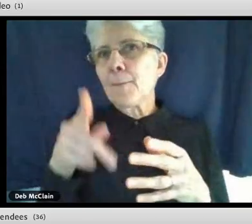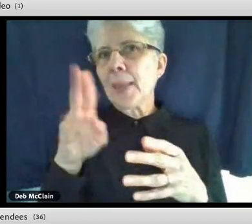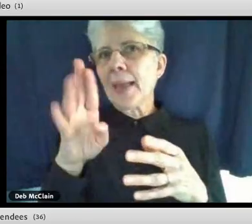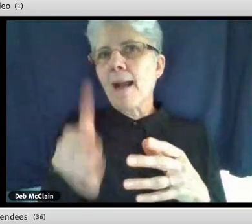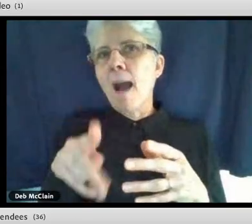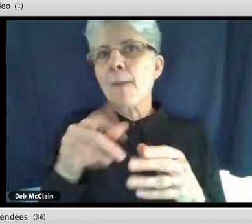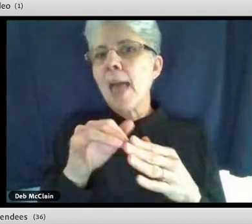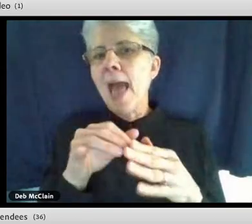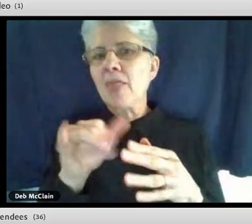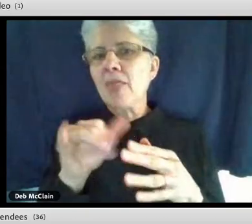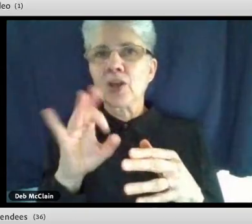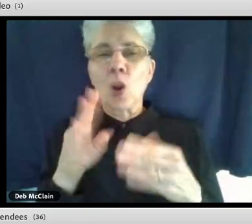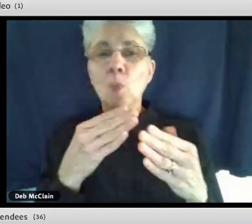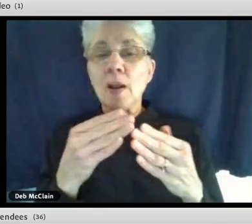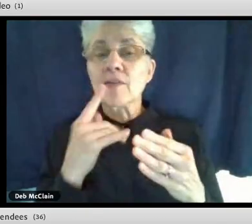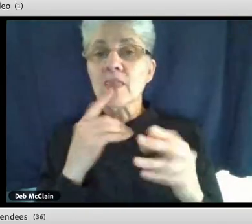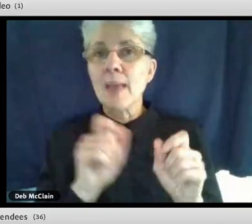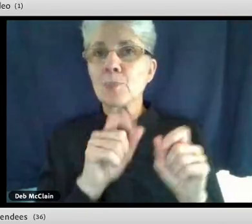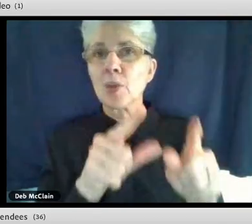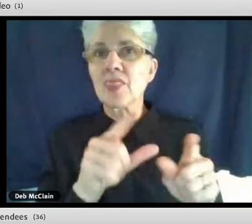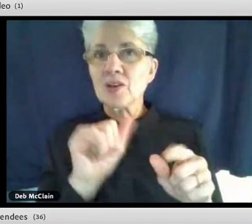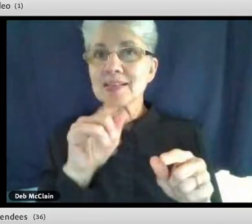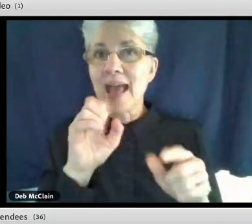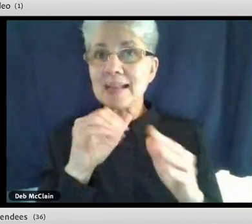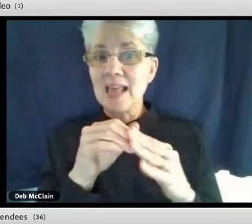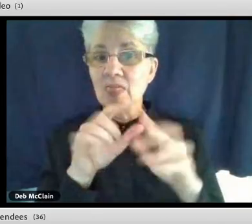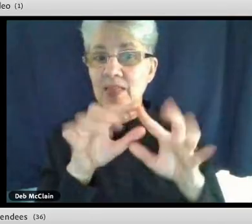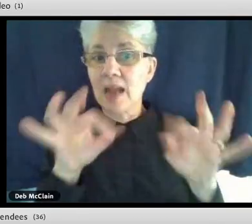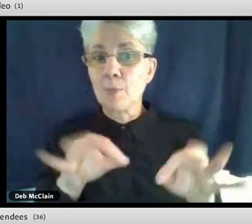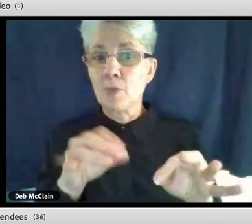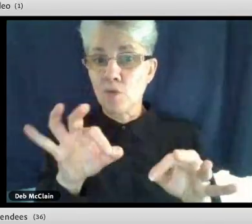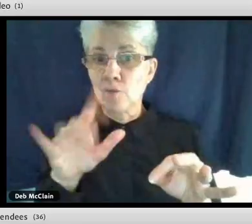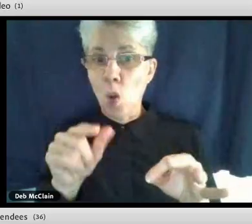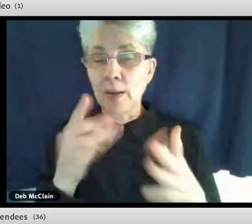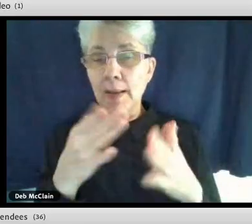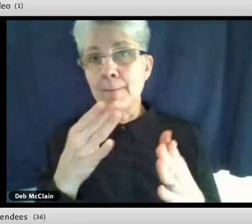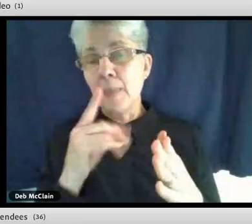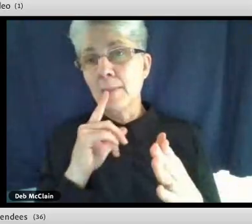you know, pickups at the curb, whatever it might be, they've put their status in this document.